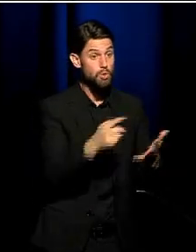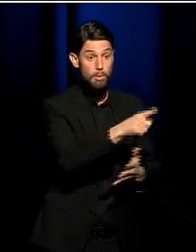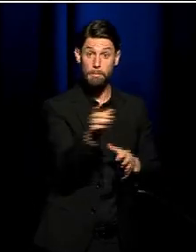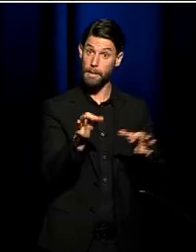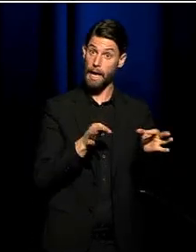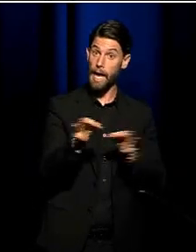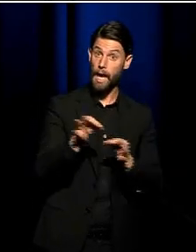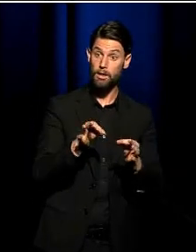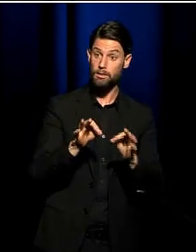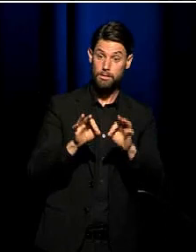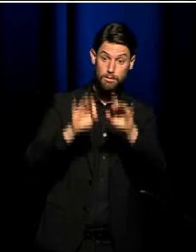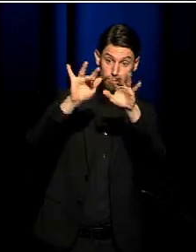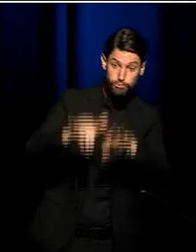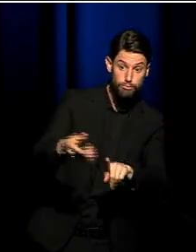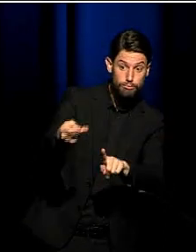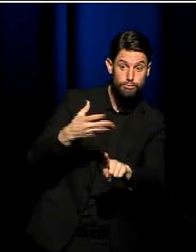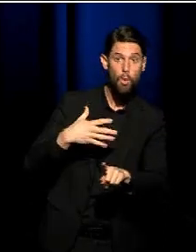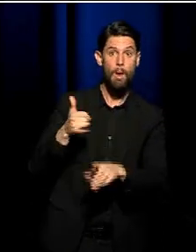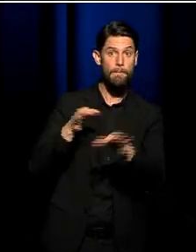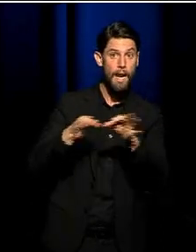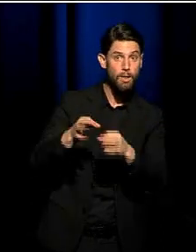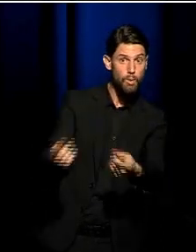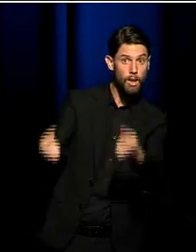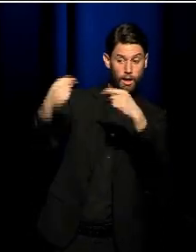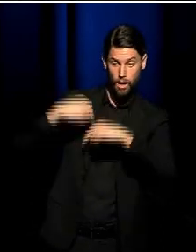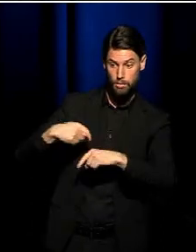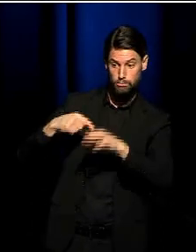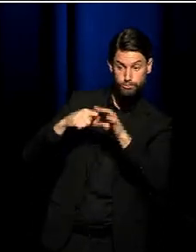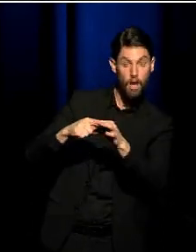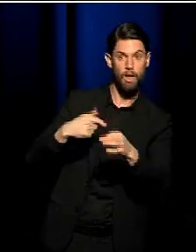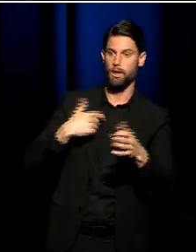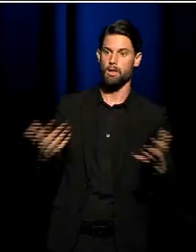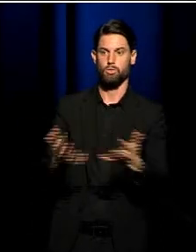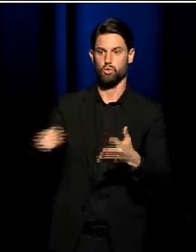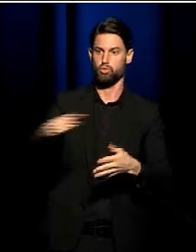representatives to view the guidelines one of the main ways the Commission will